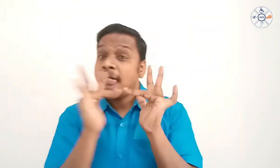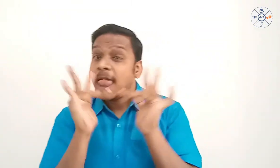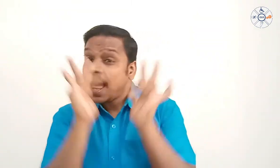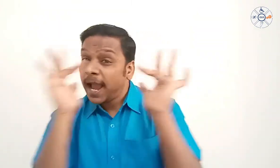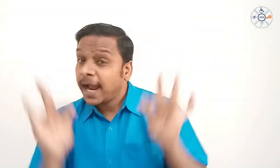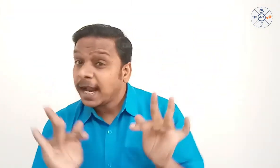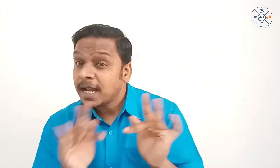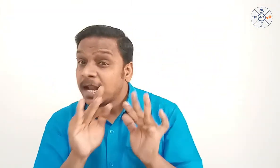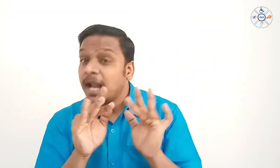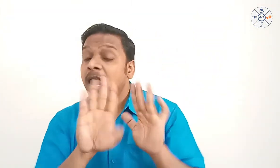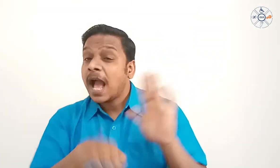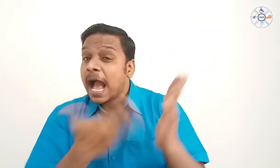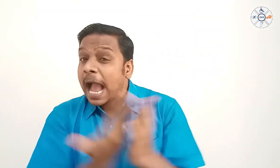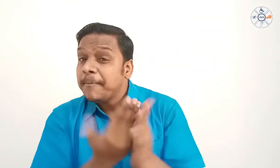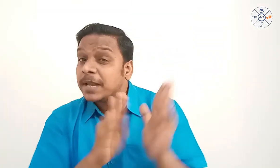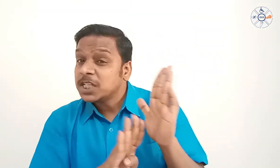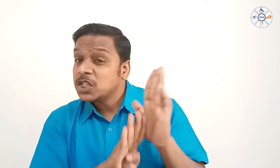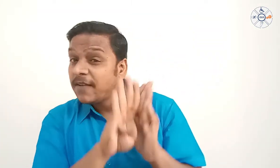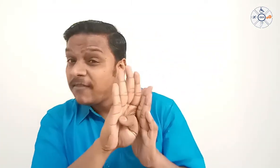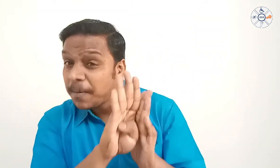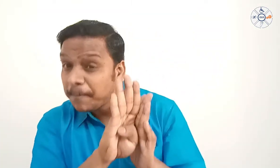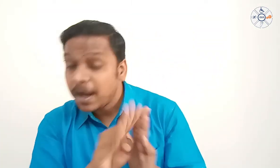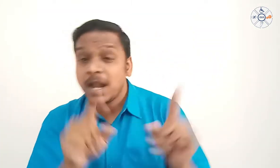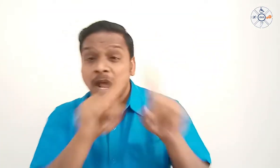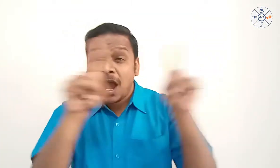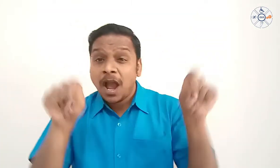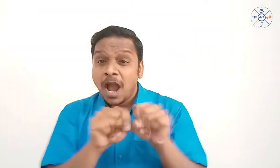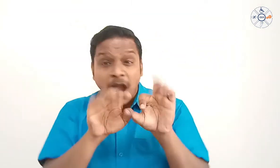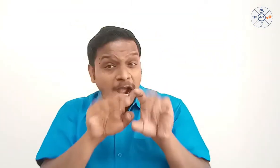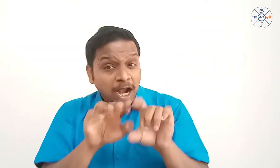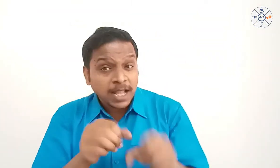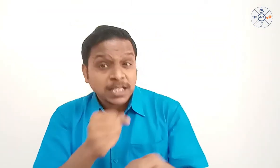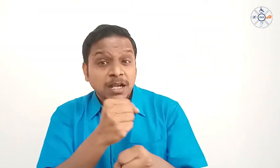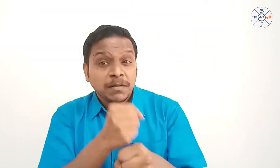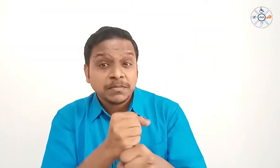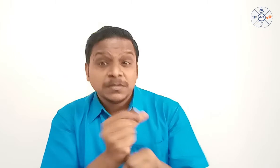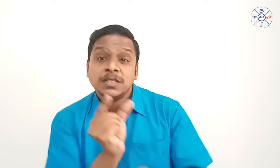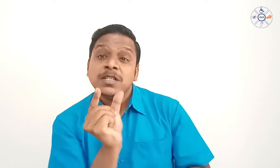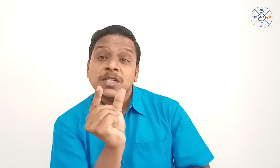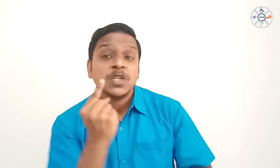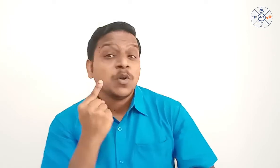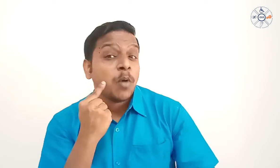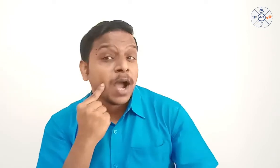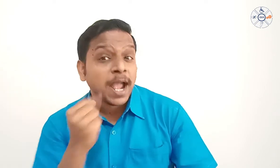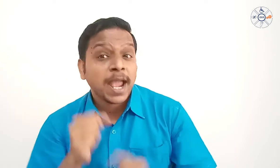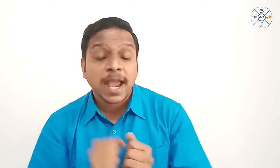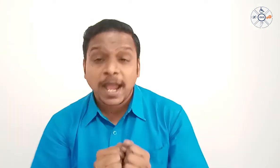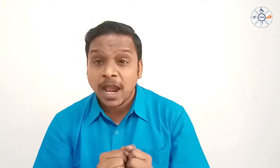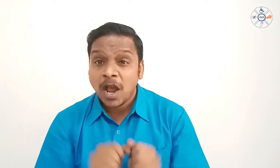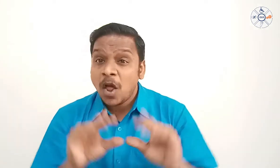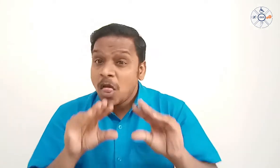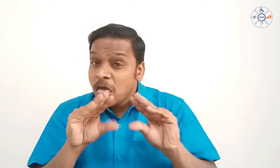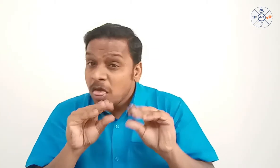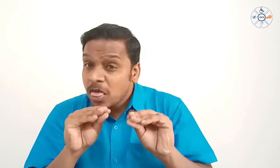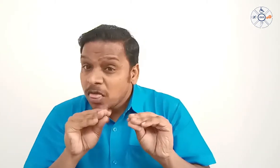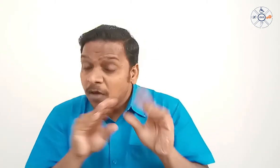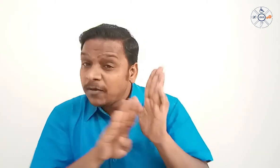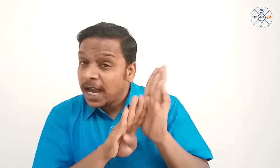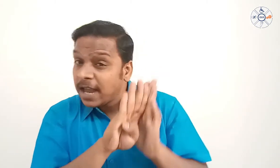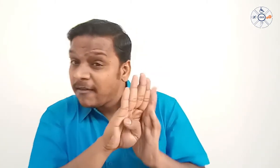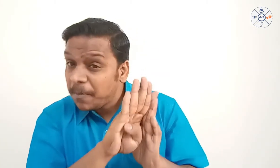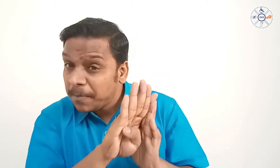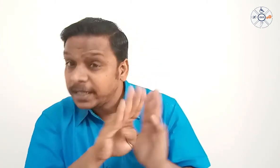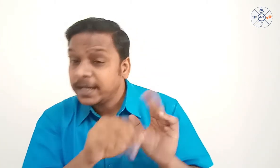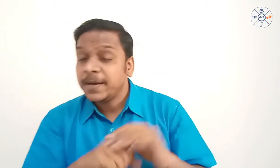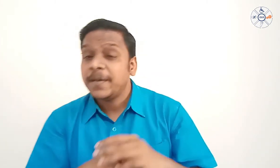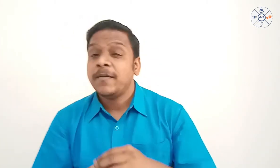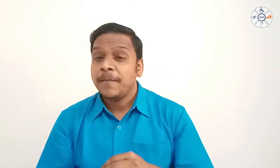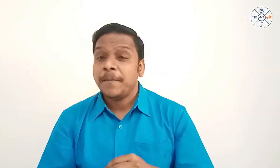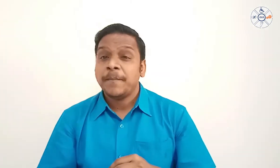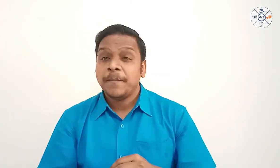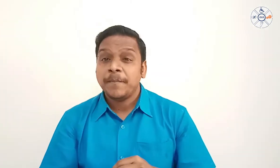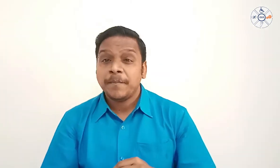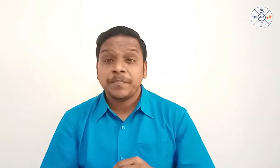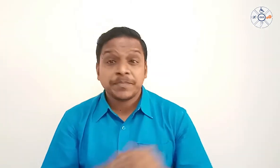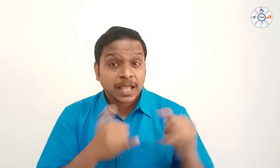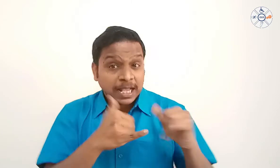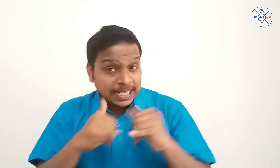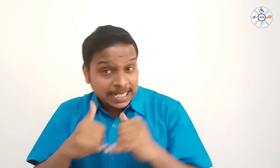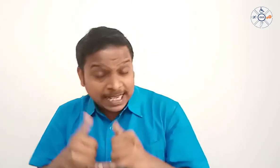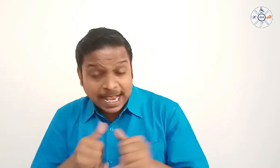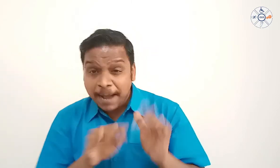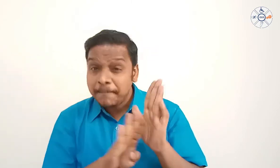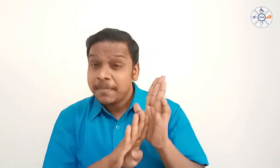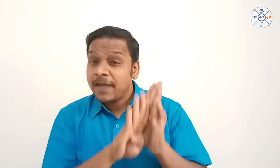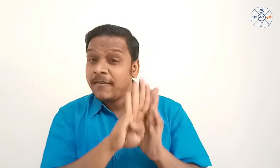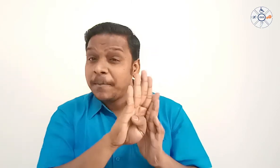internet application development, Desktop GUIs, Software Development, Game Development,